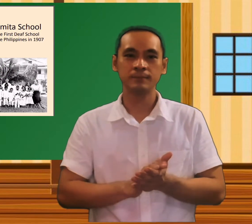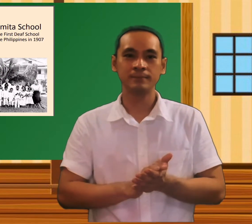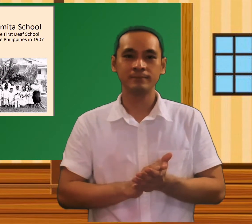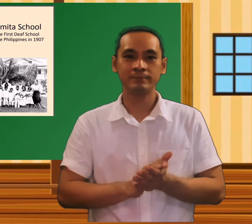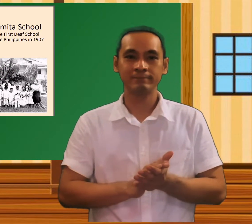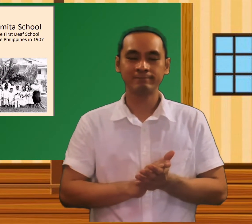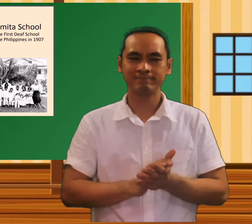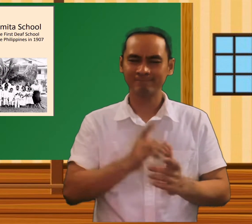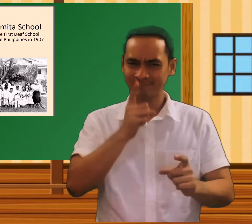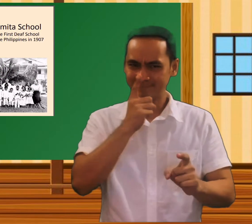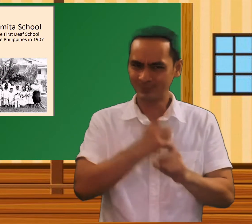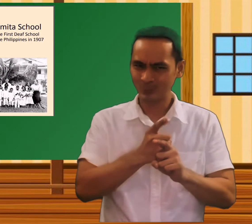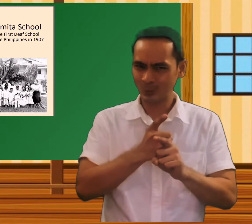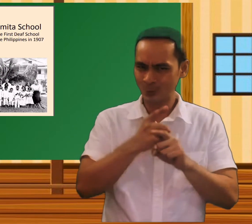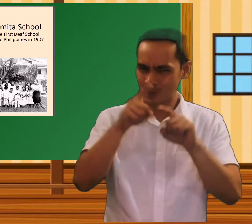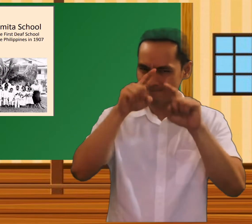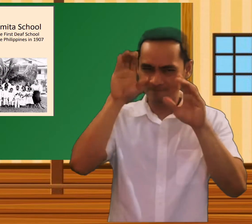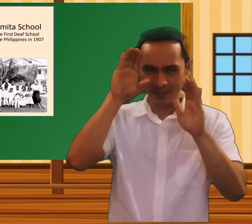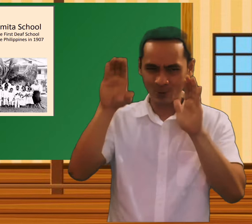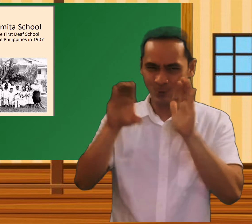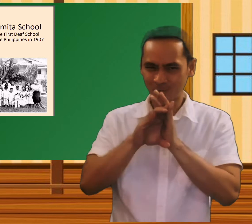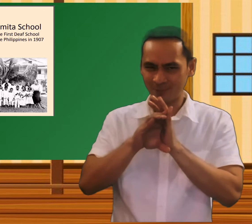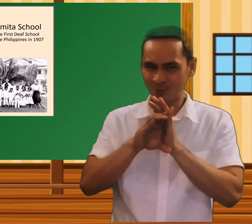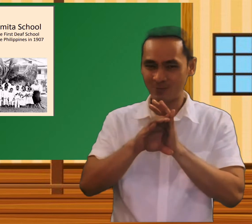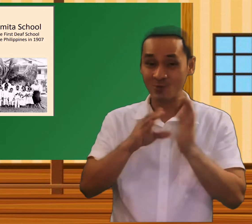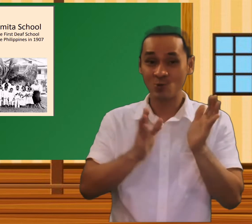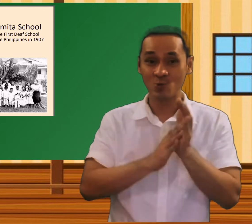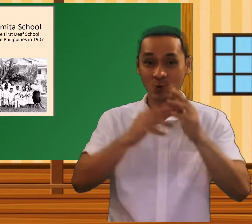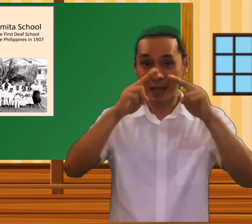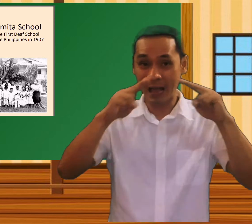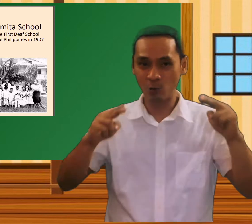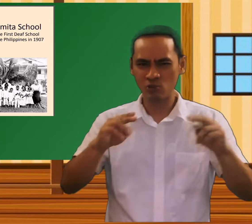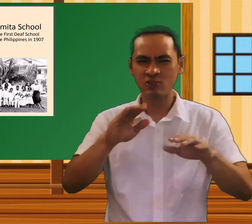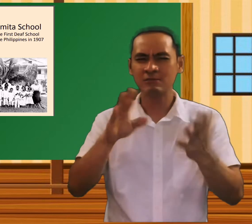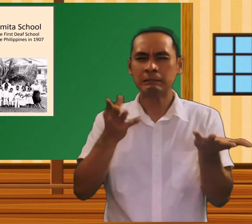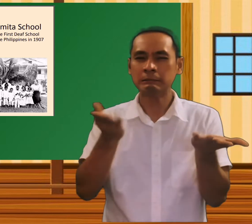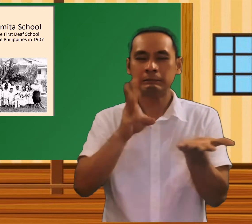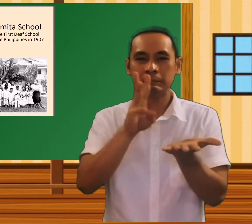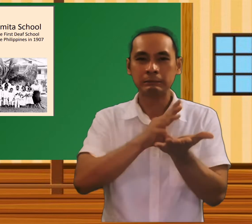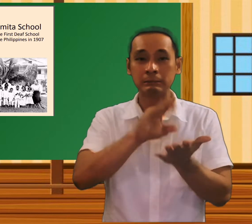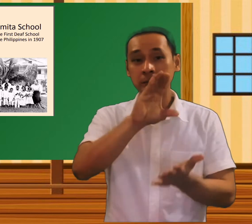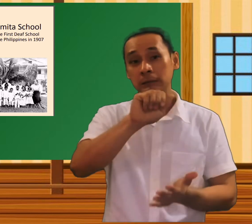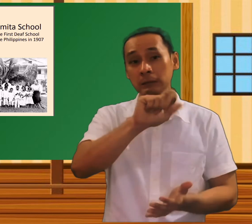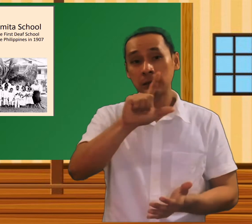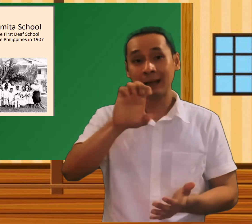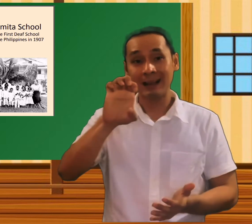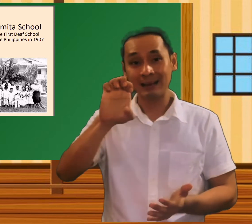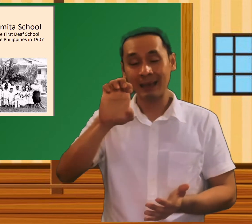this is the actual structure of the school house on calie mercado